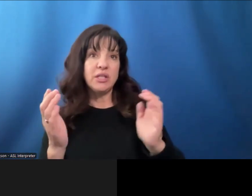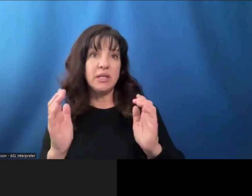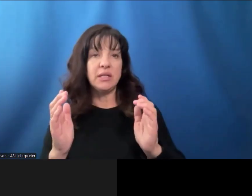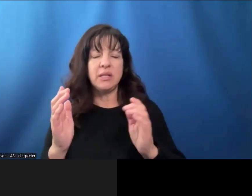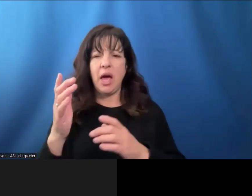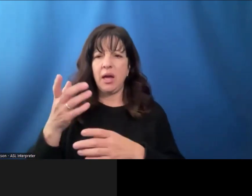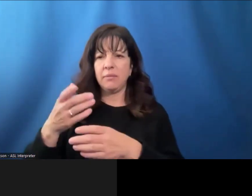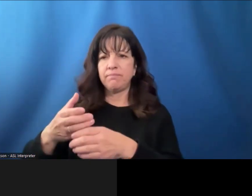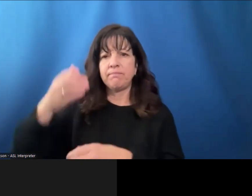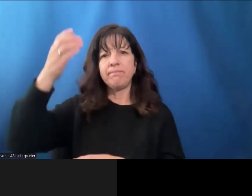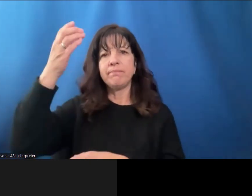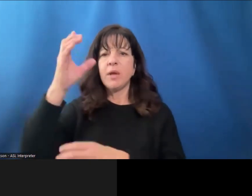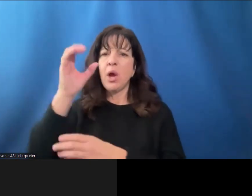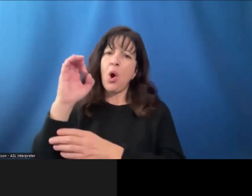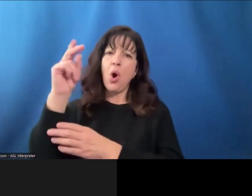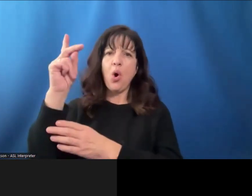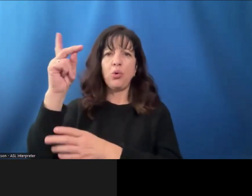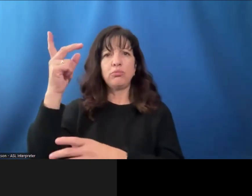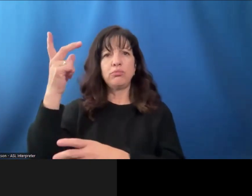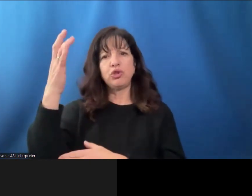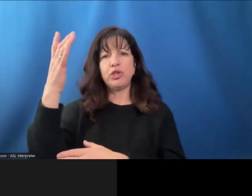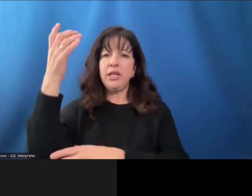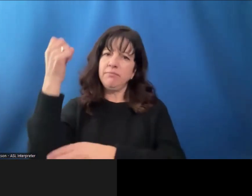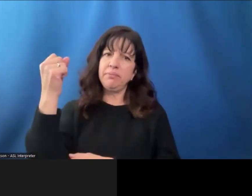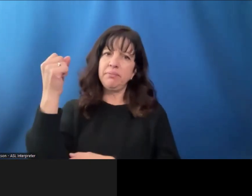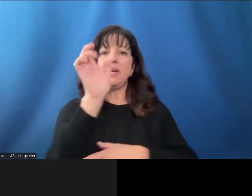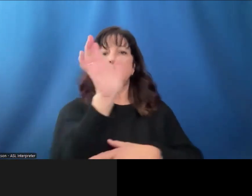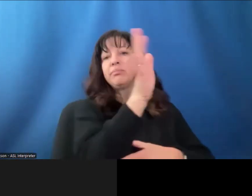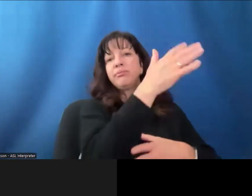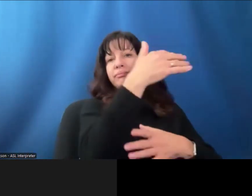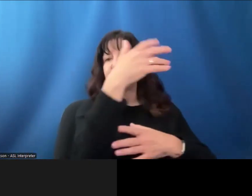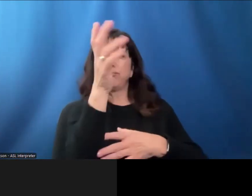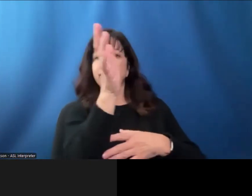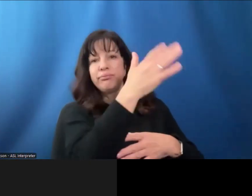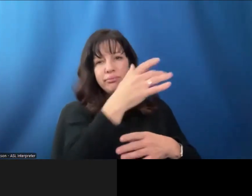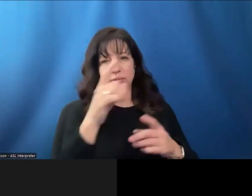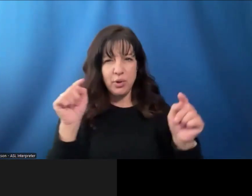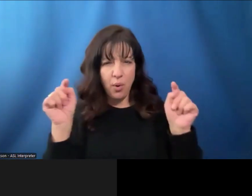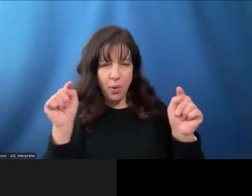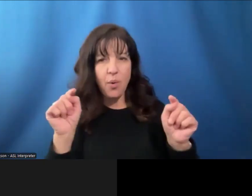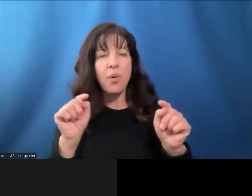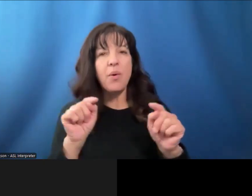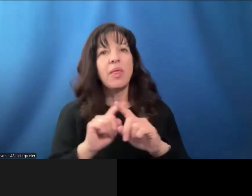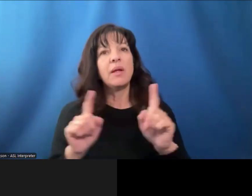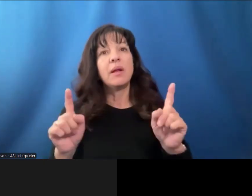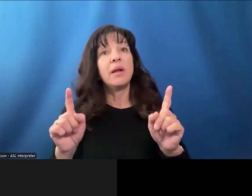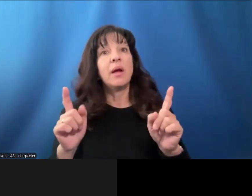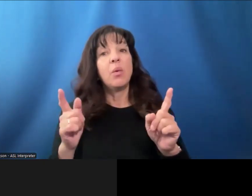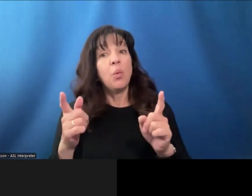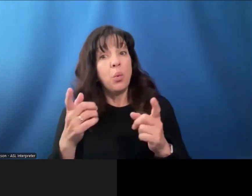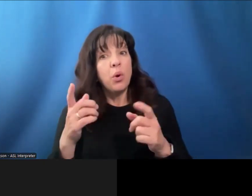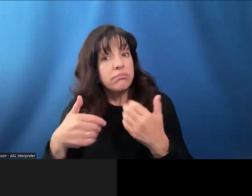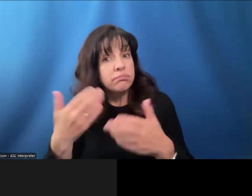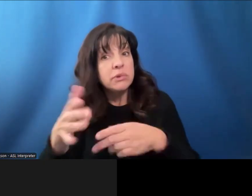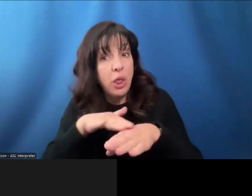like an oak tree. But what I am sometimes seeing, and I you know, we're going slowly, and that's important to celebrate